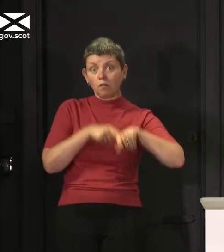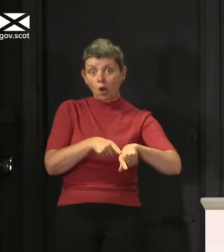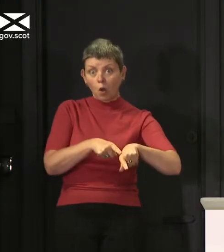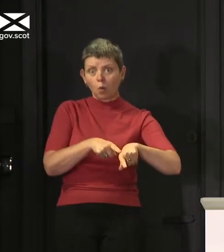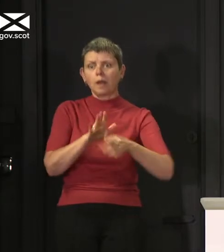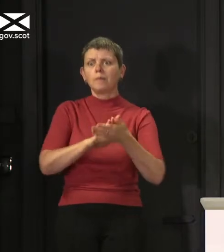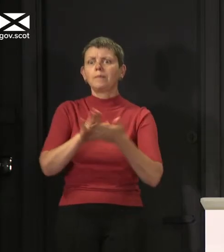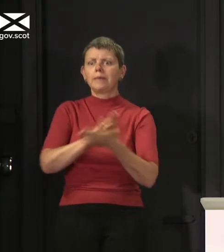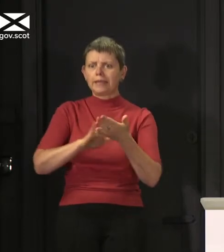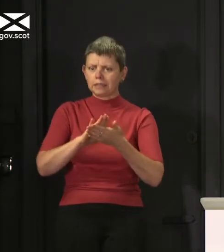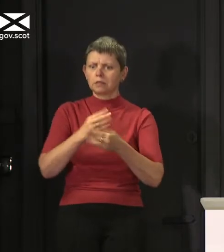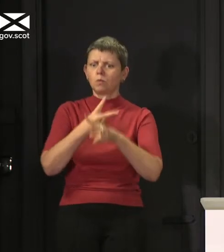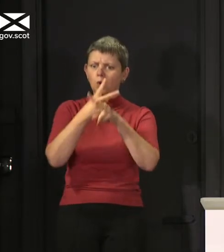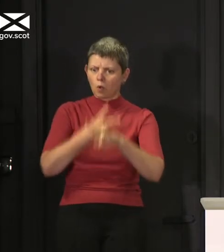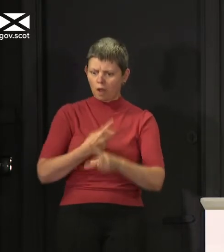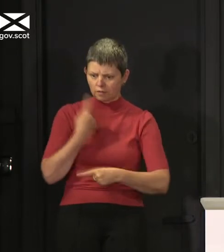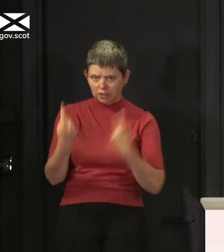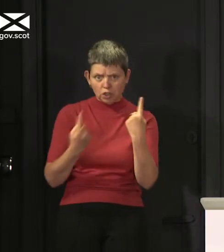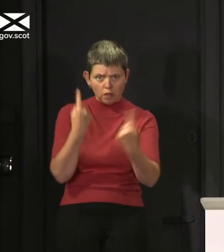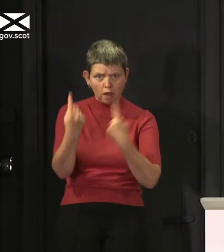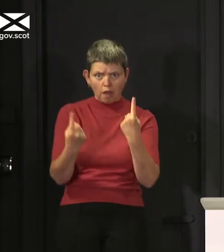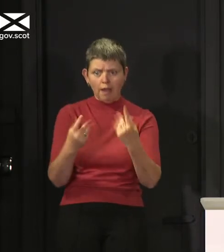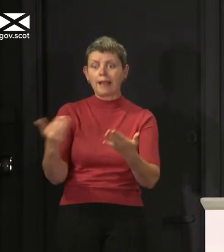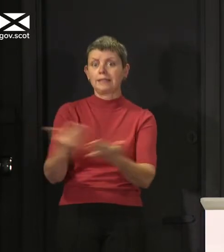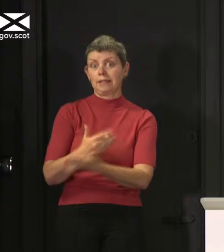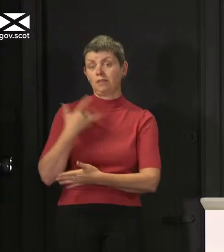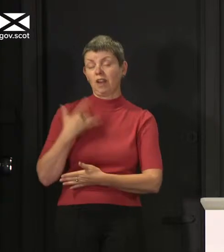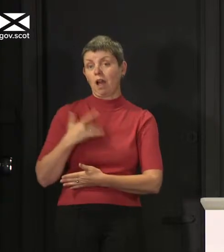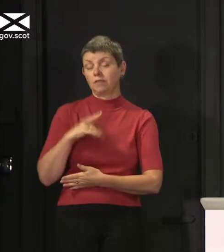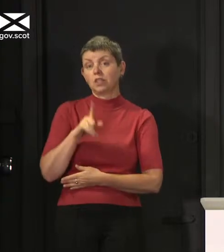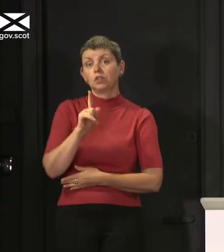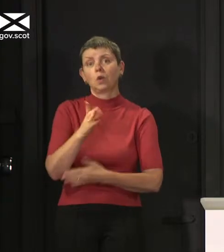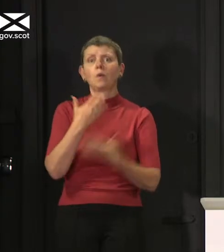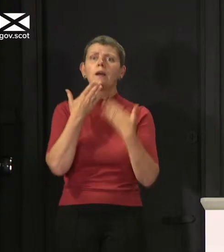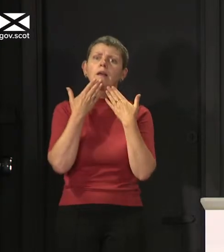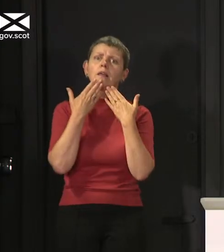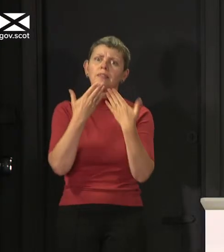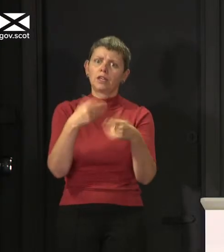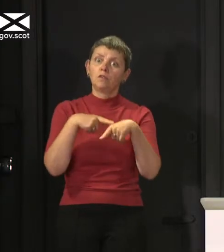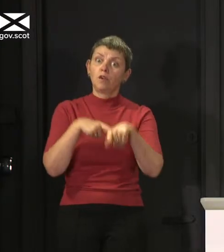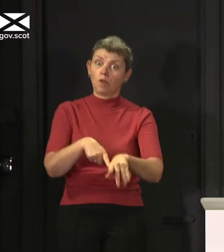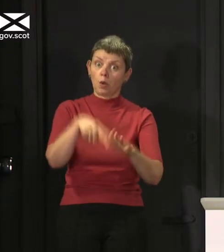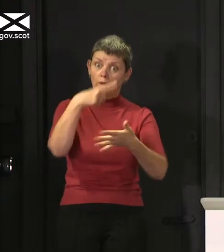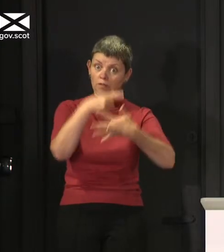ultimately, we will save lives so my thanks to every one of you for cooperating with that